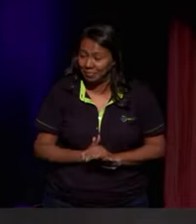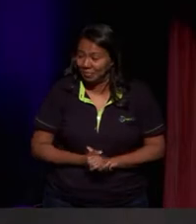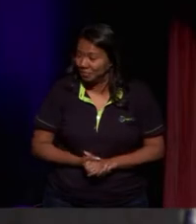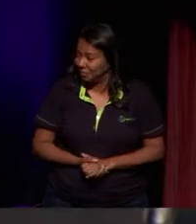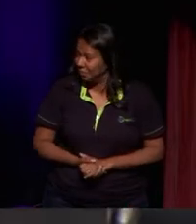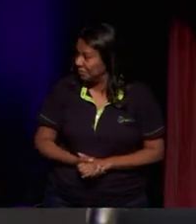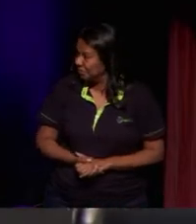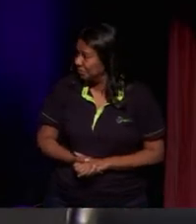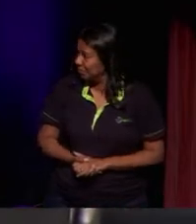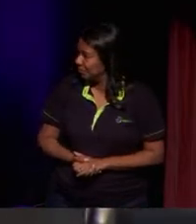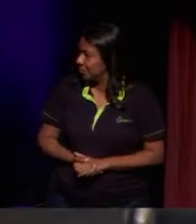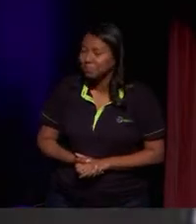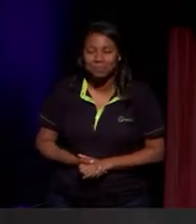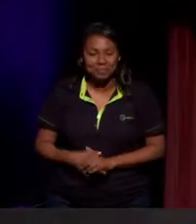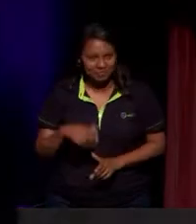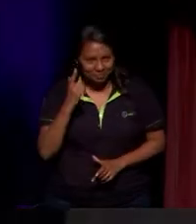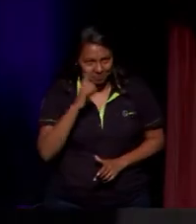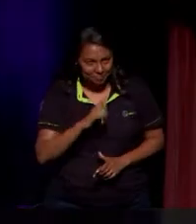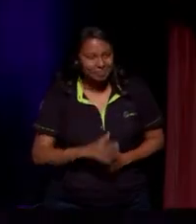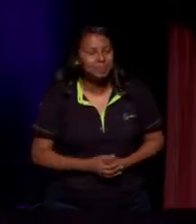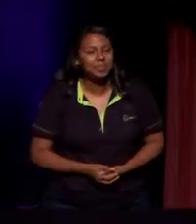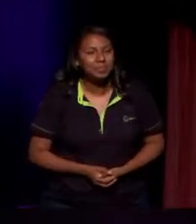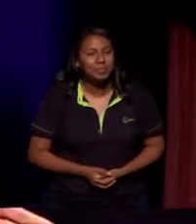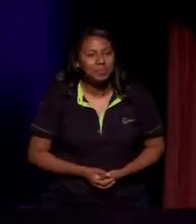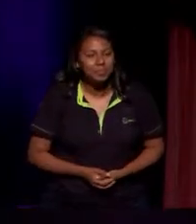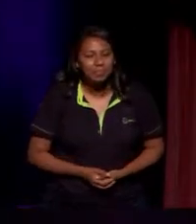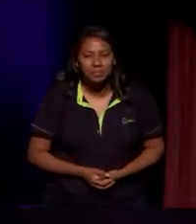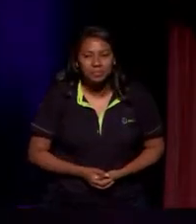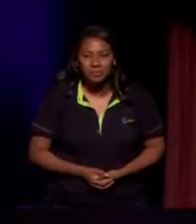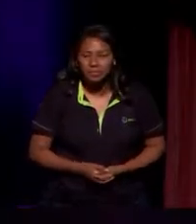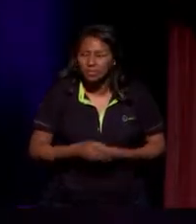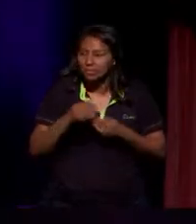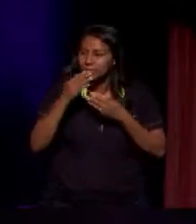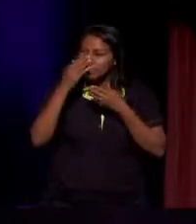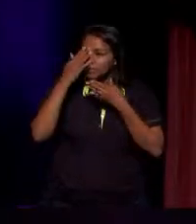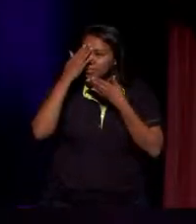OK. So I thank you a lot by invitation